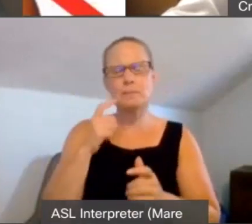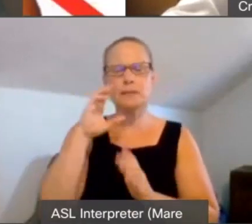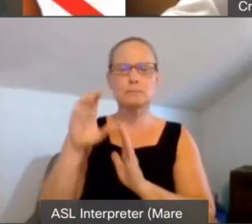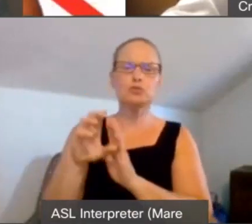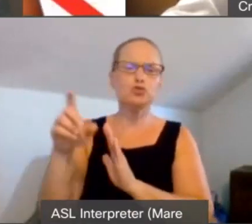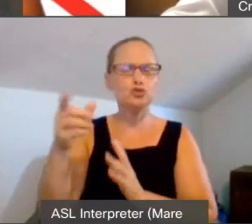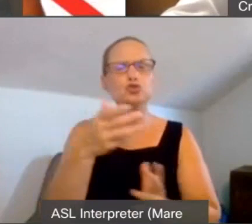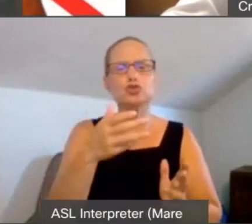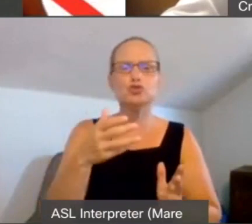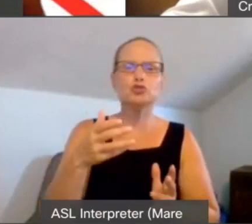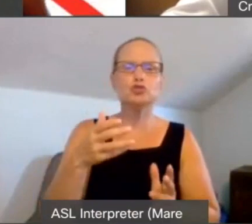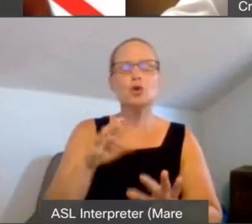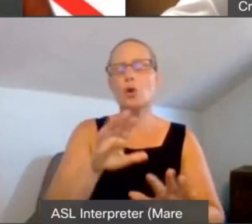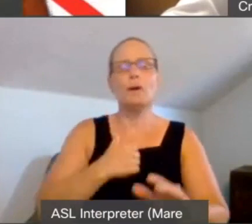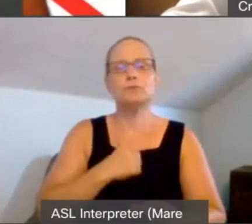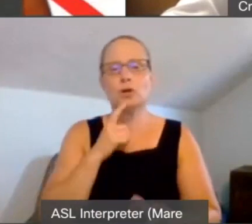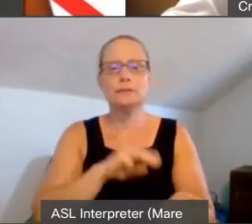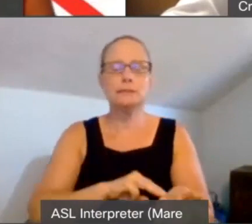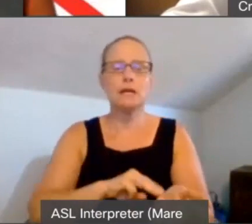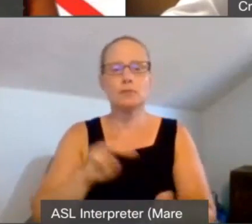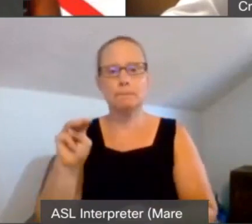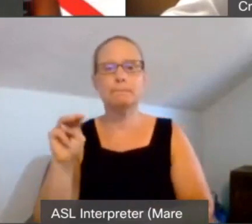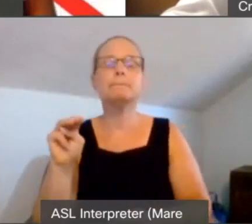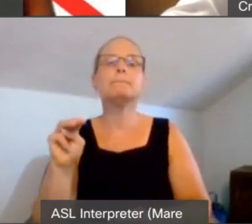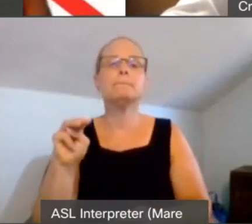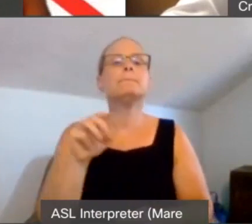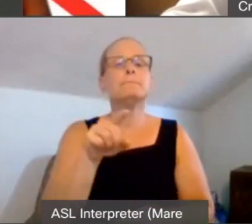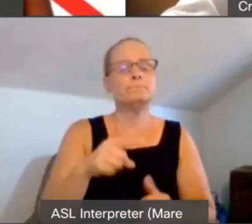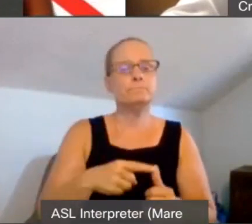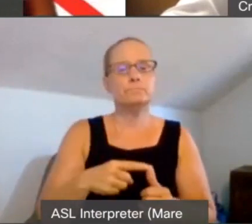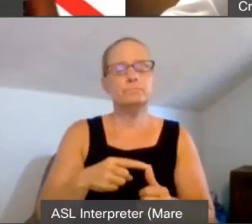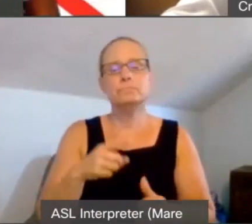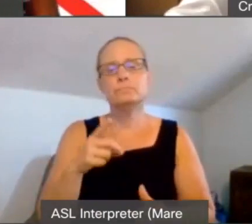might be able to apply that to the Buffalo city but let's start with you Dr. Marlowe.